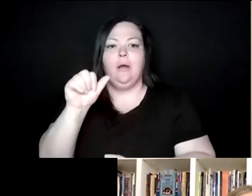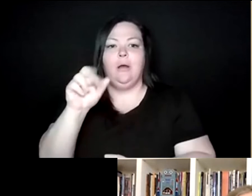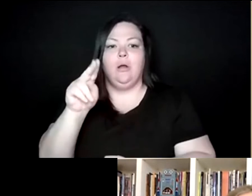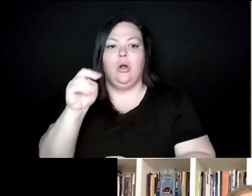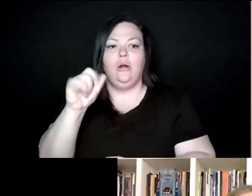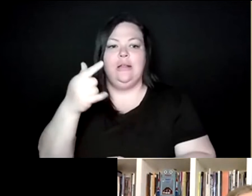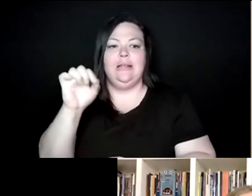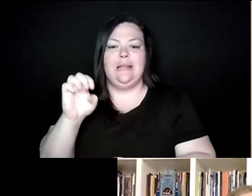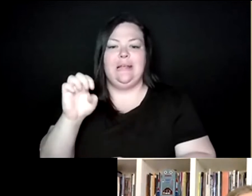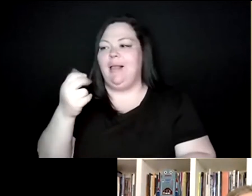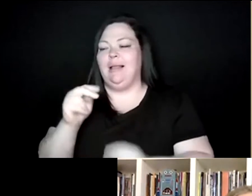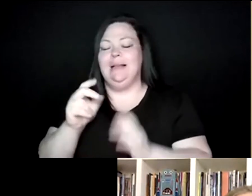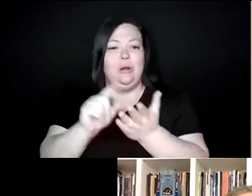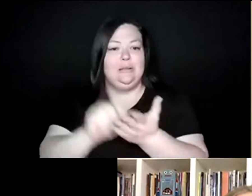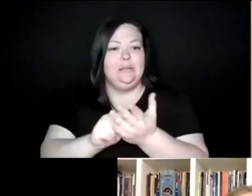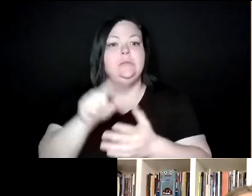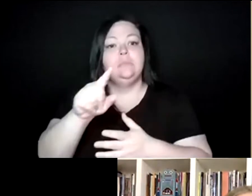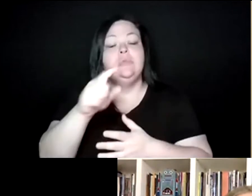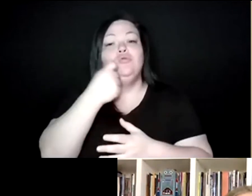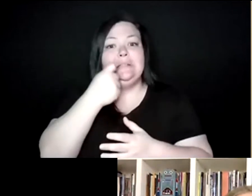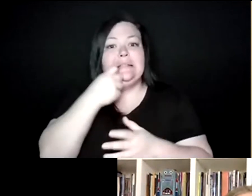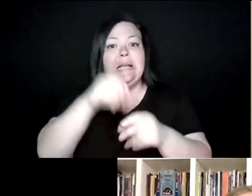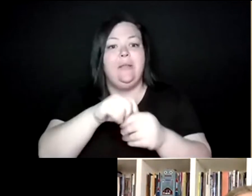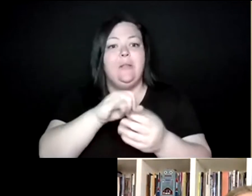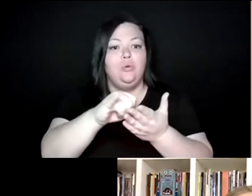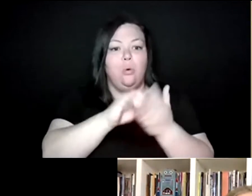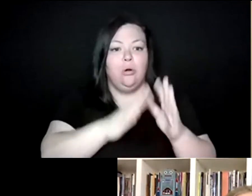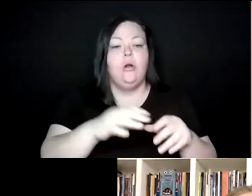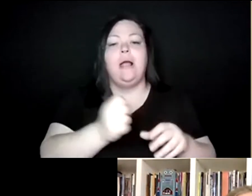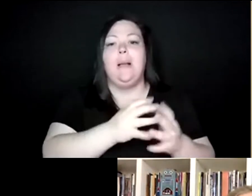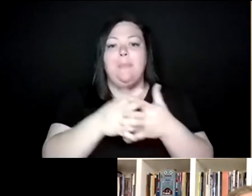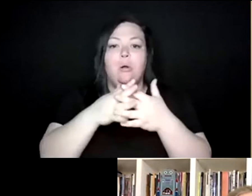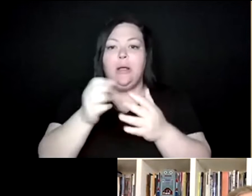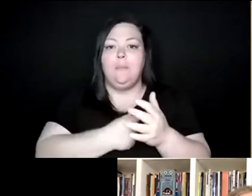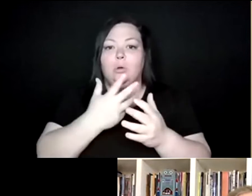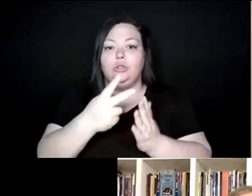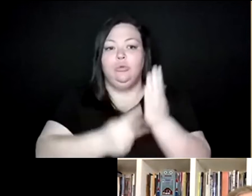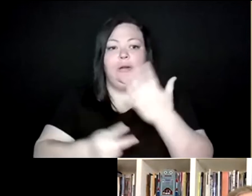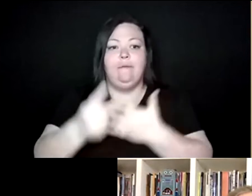Her poems have recently appeared in The New Yorker, American Poetry Review, 32 Poems,